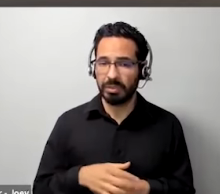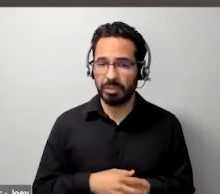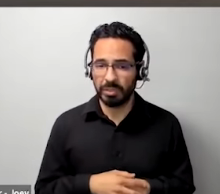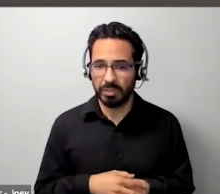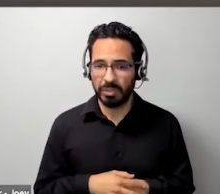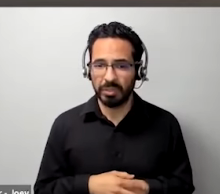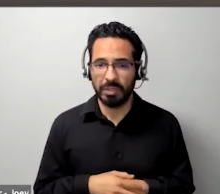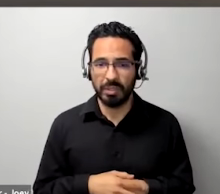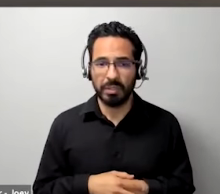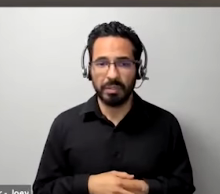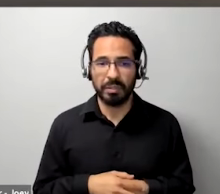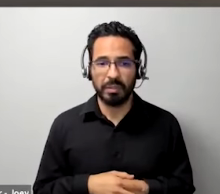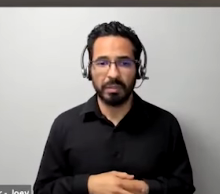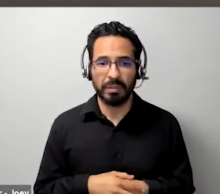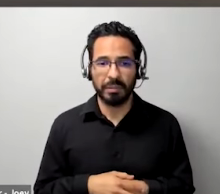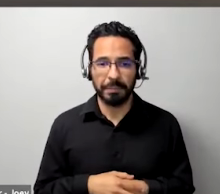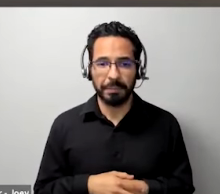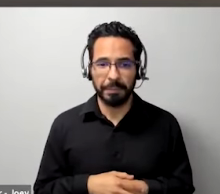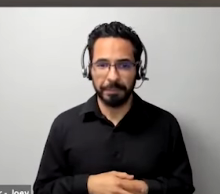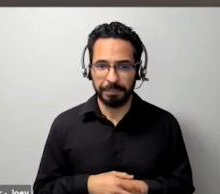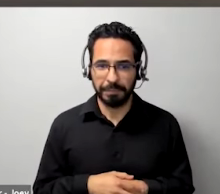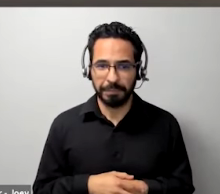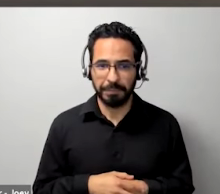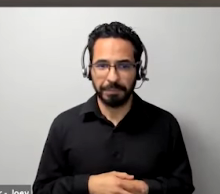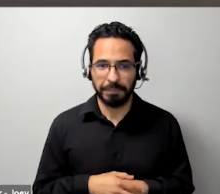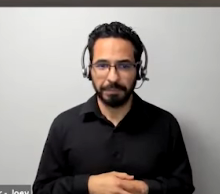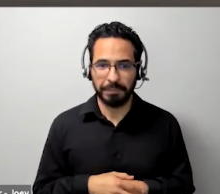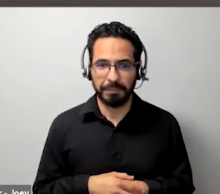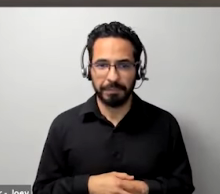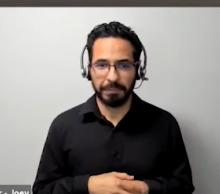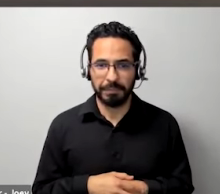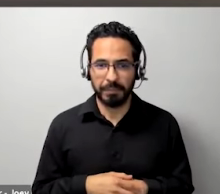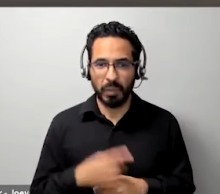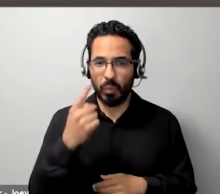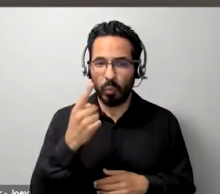of advice someone shared with you